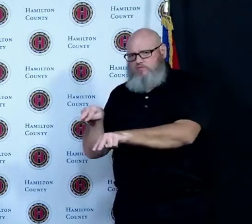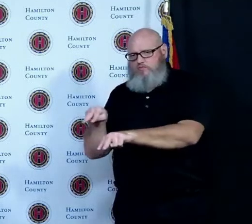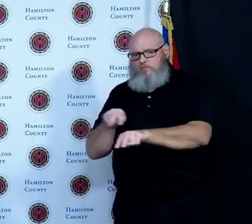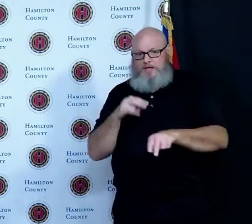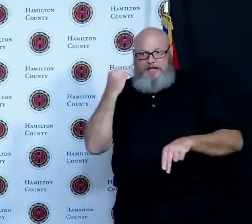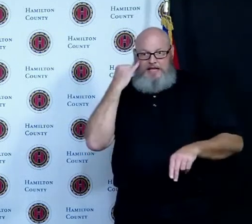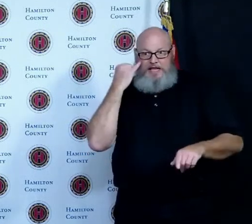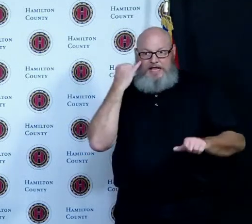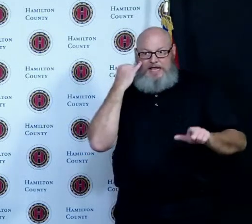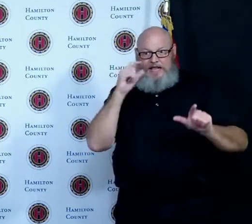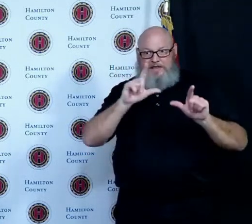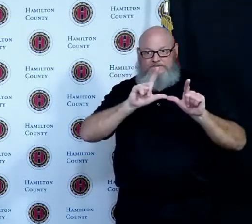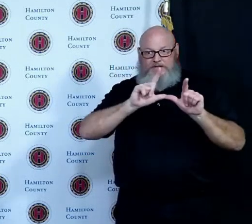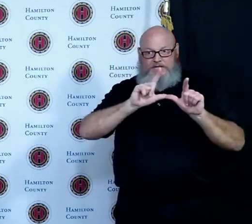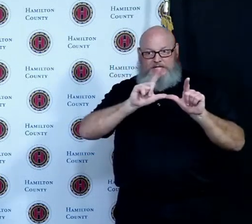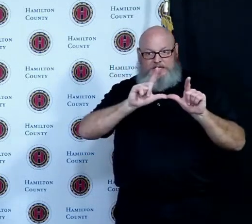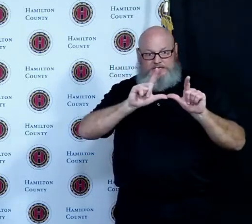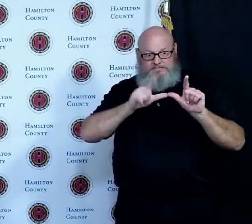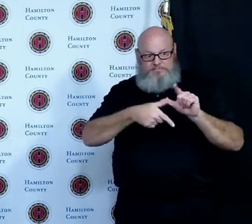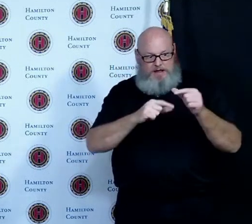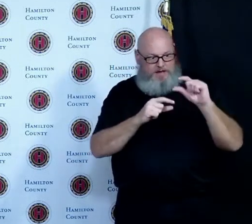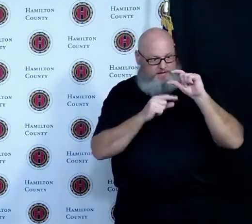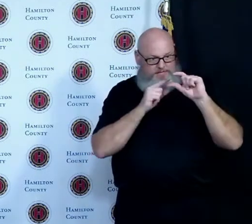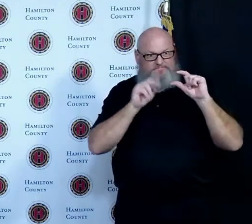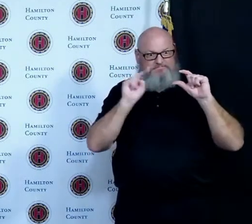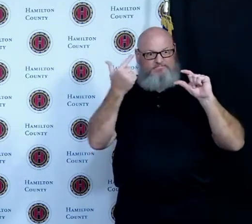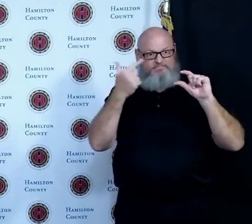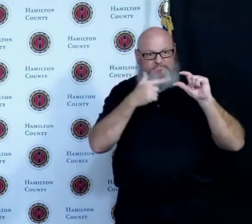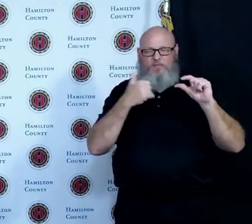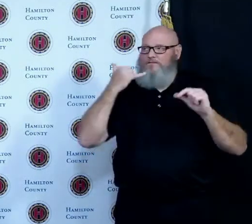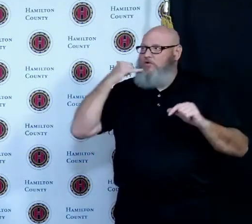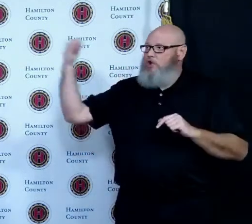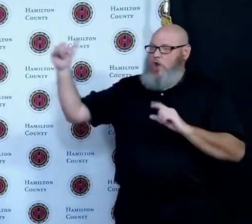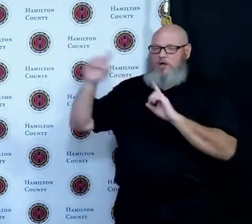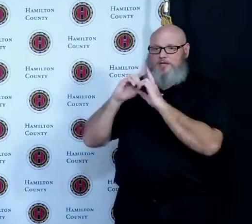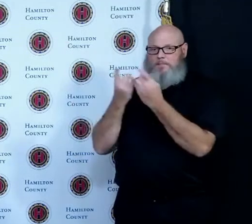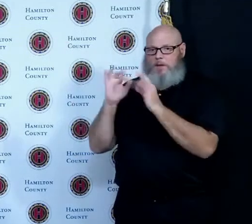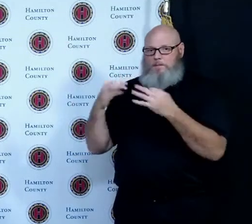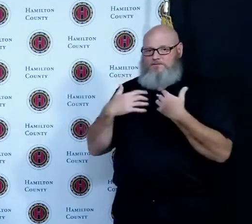then help try to distribute those doses quickly so they don't get discarded you know as we roll out